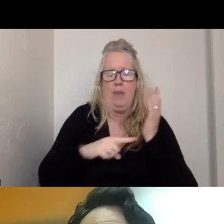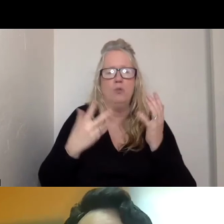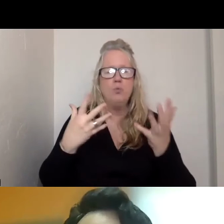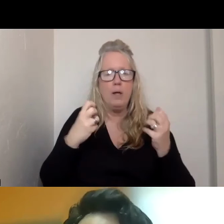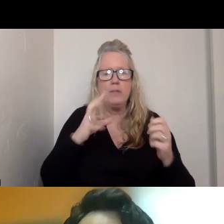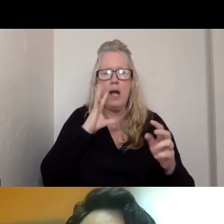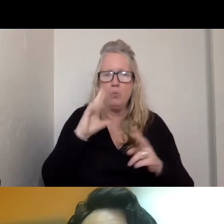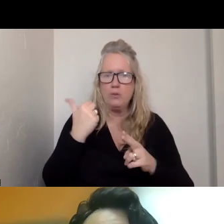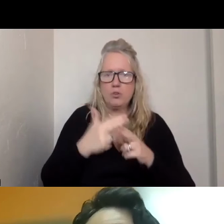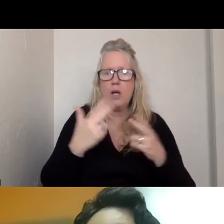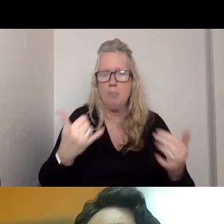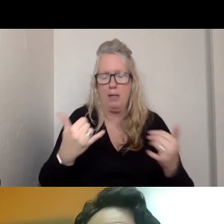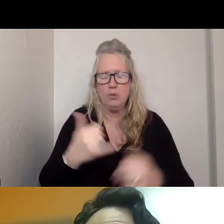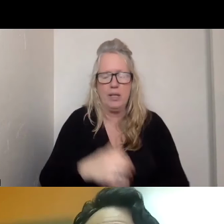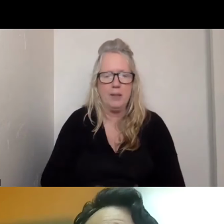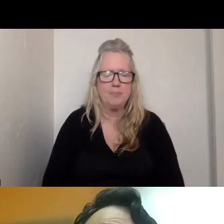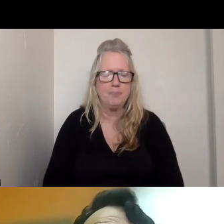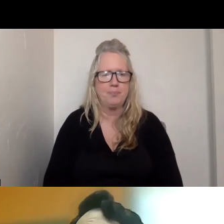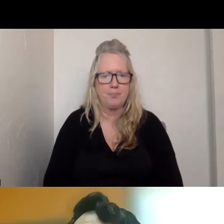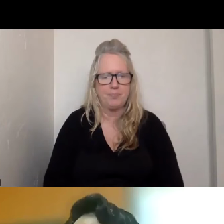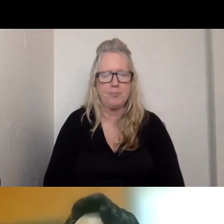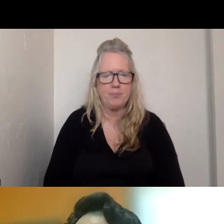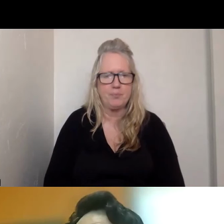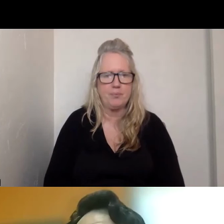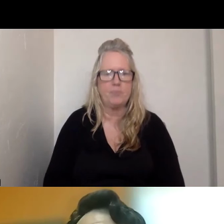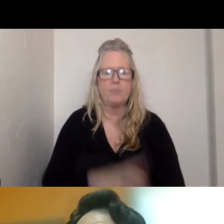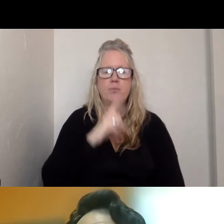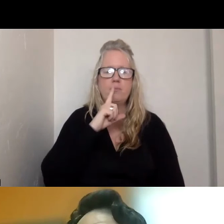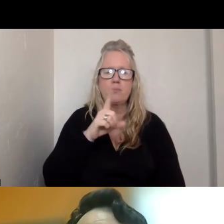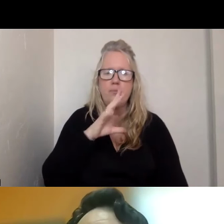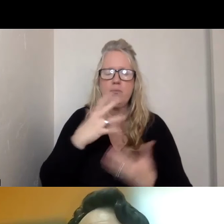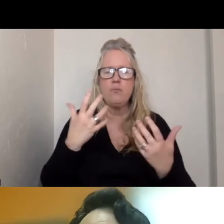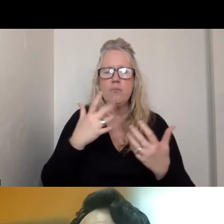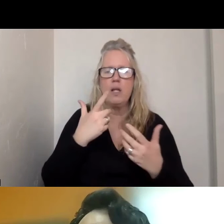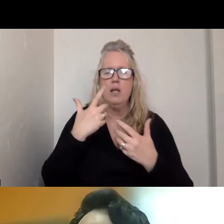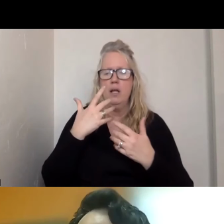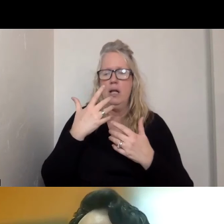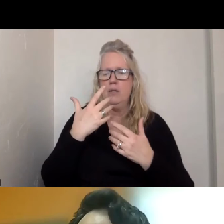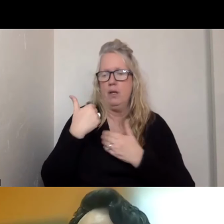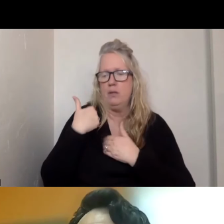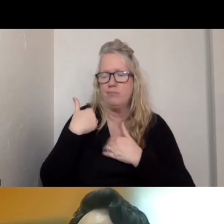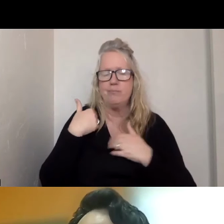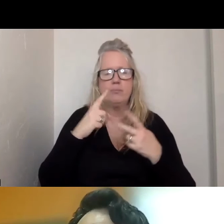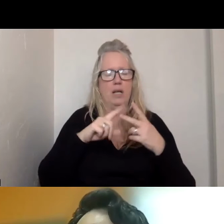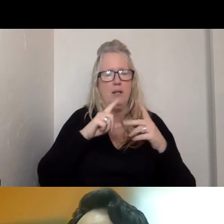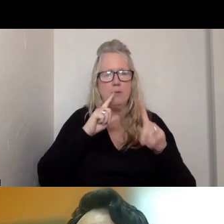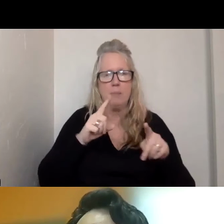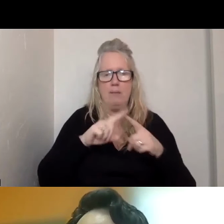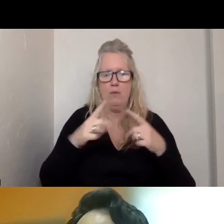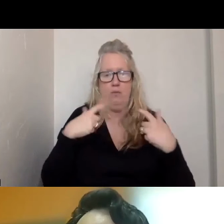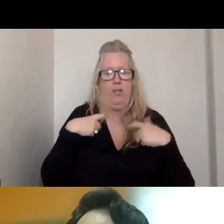TODAY IN TERMS OF RESPONSIVE CRISIS SERVICES FOR THESE POPULATIONS.